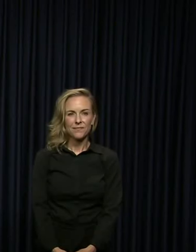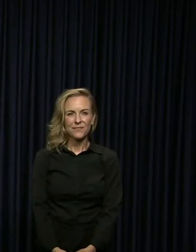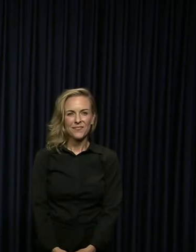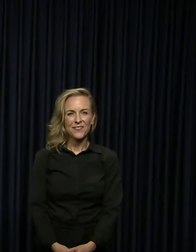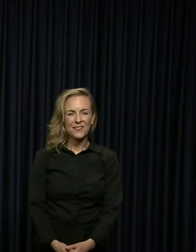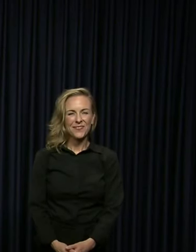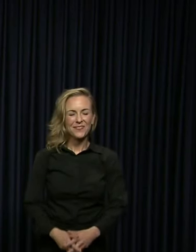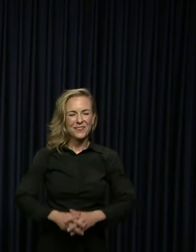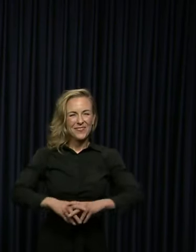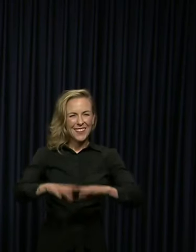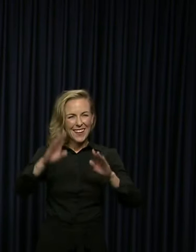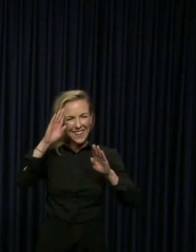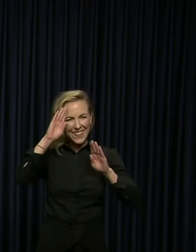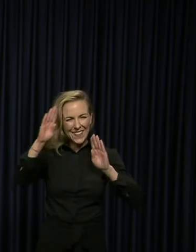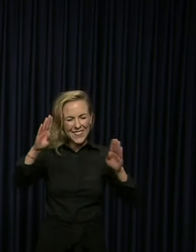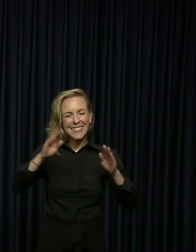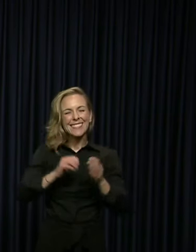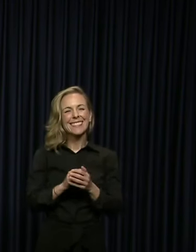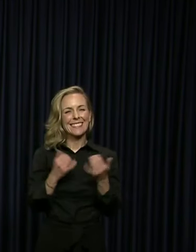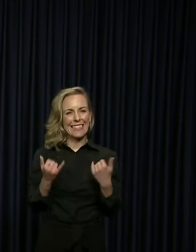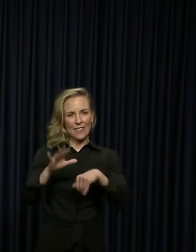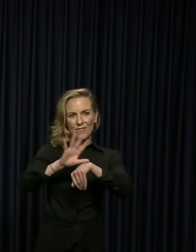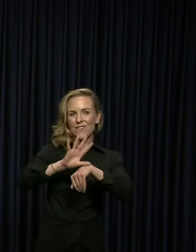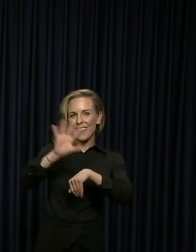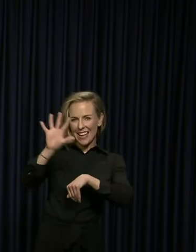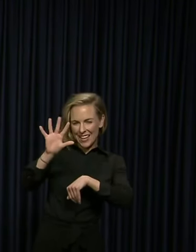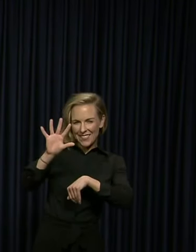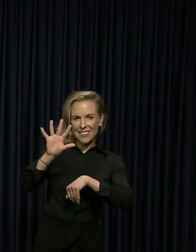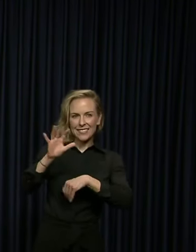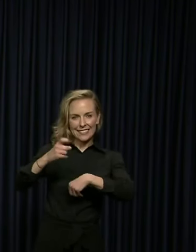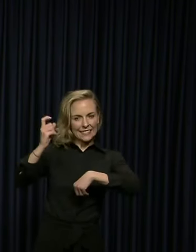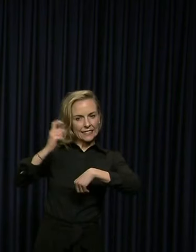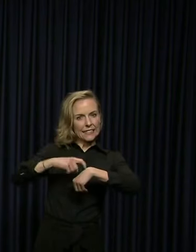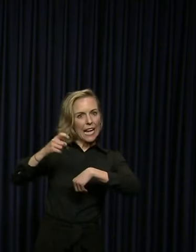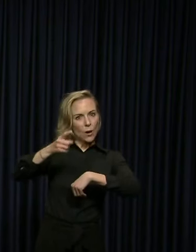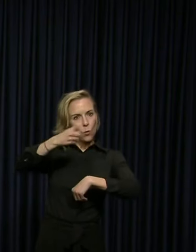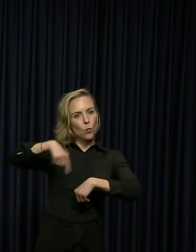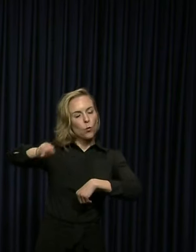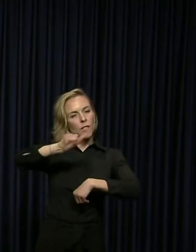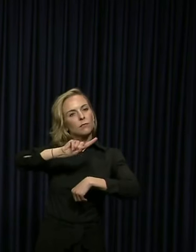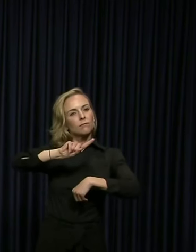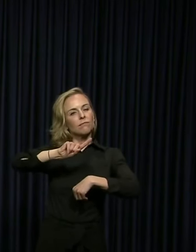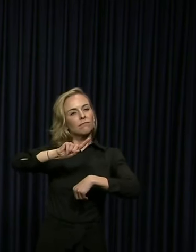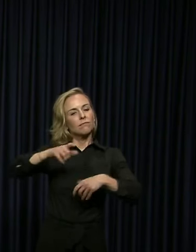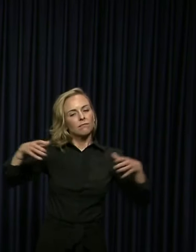WE ARE GOING TO BE A PROSPEROUS KENTUCKY WHERE WE CAN ALL GET